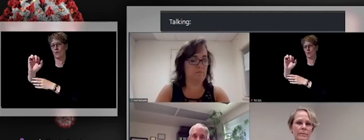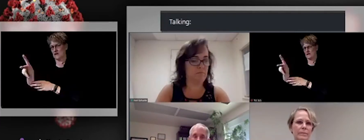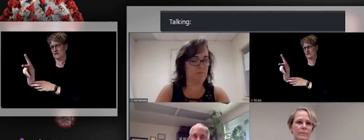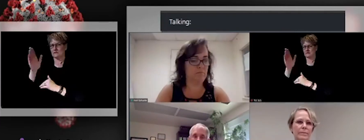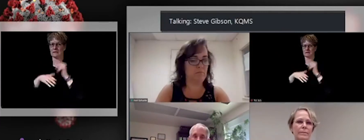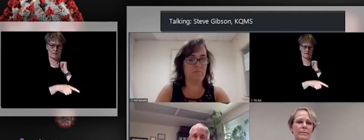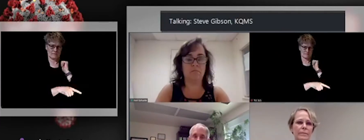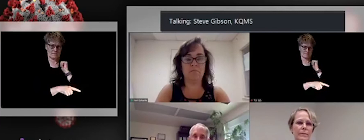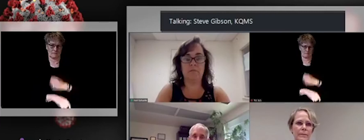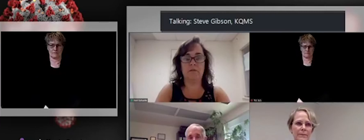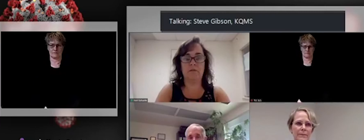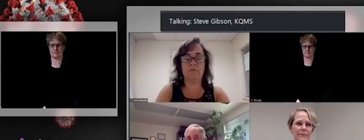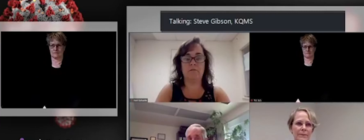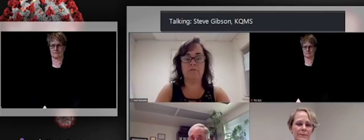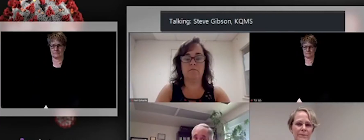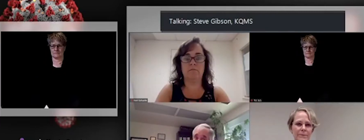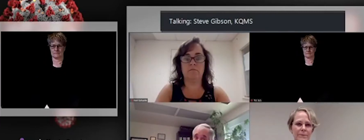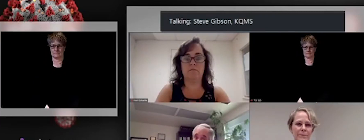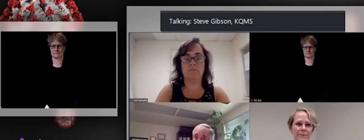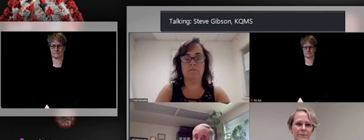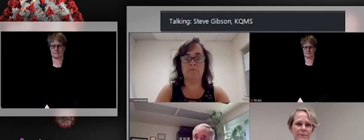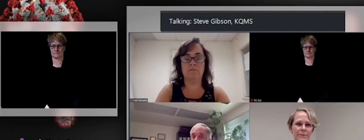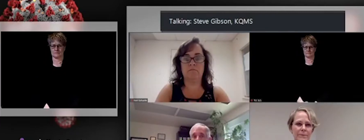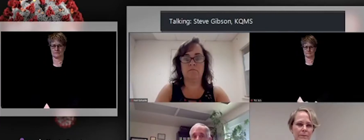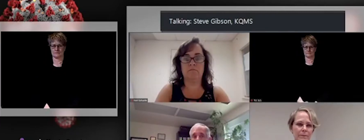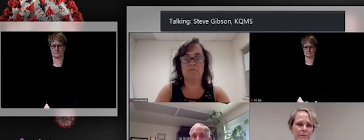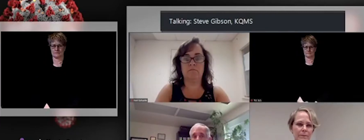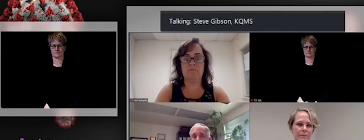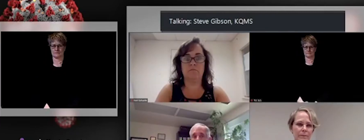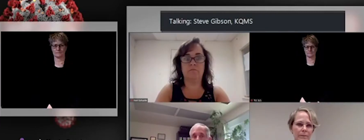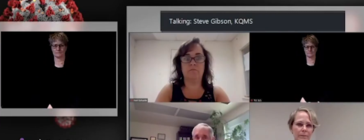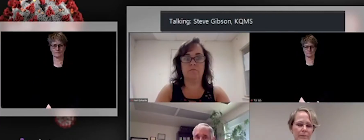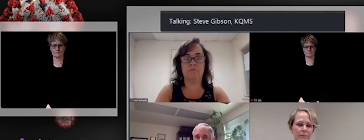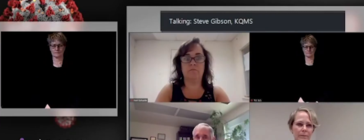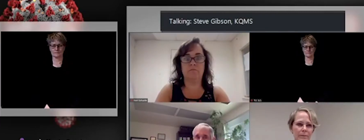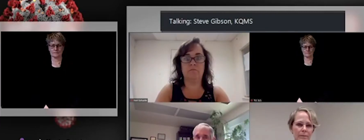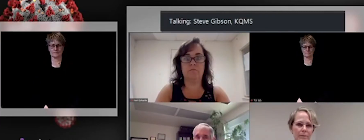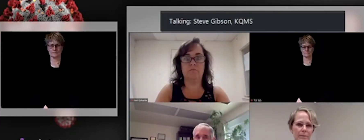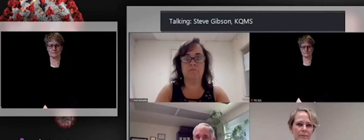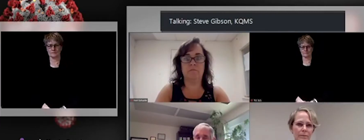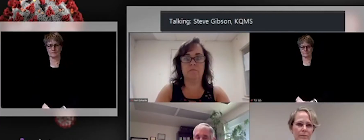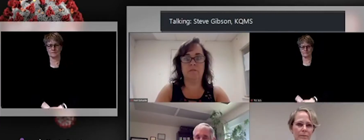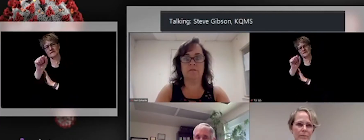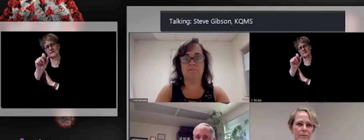I was wondering, specifically, about the exchange of money. A lot of businesses that are taking